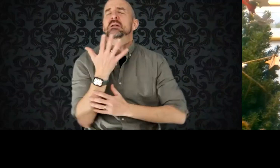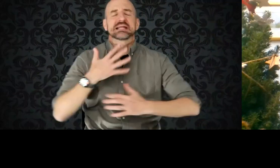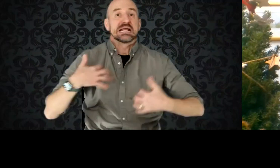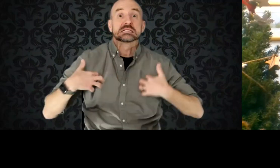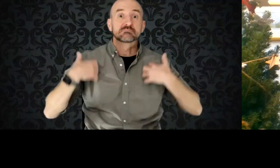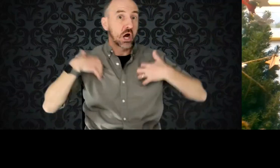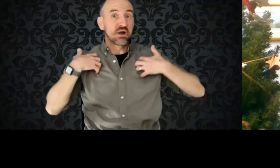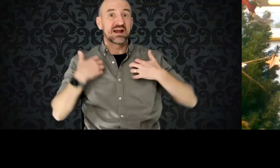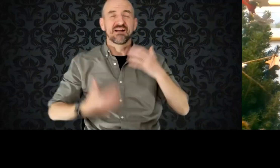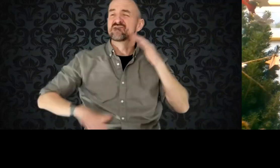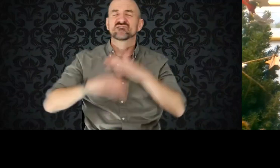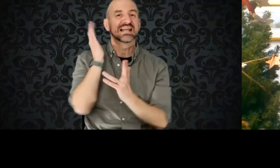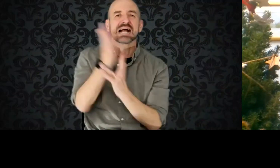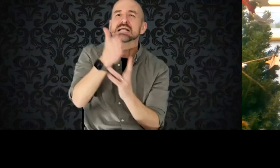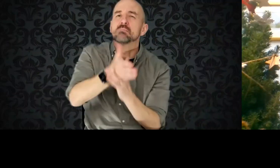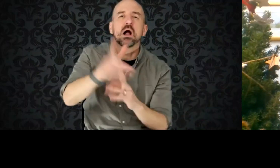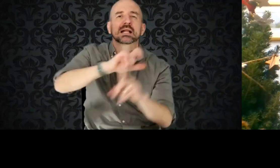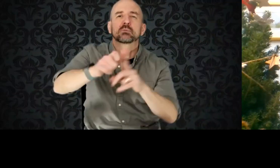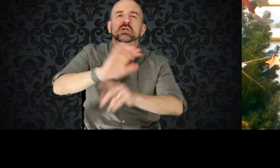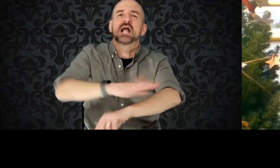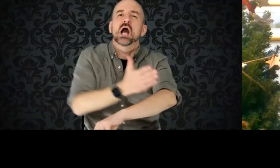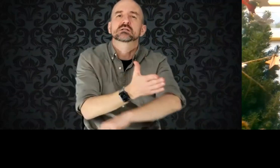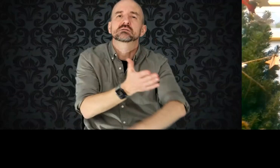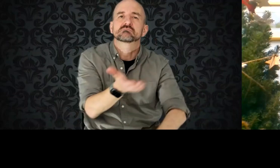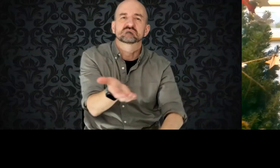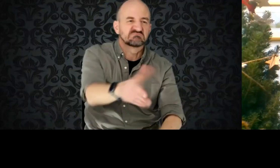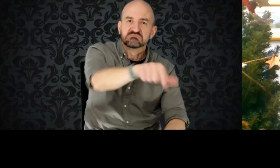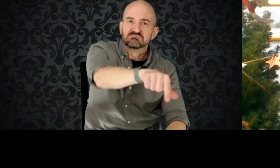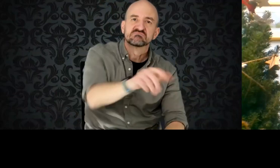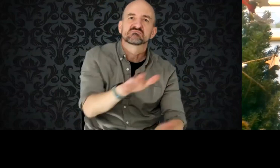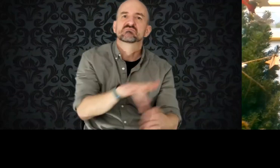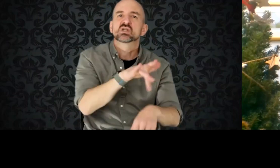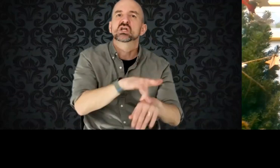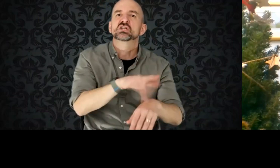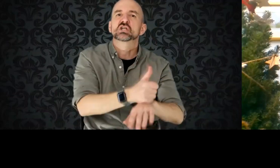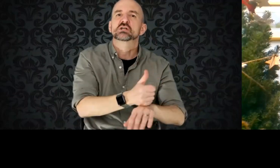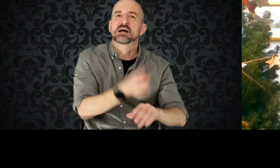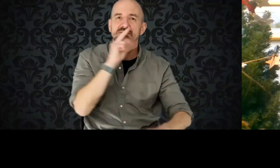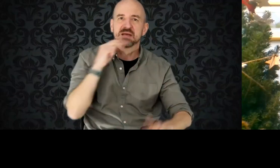community together, nature and gardens are one of the areas that we can do that, we can